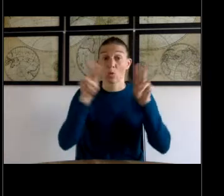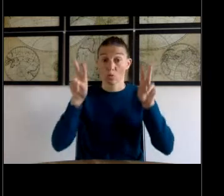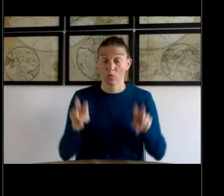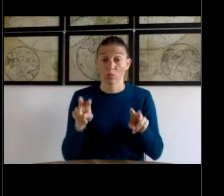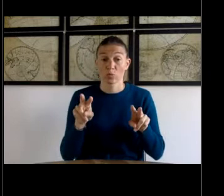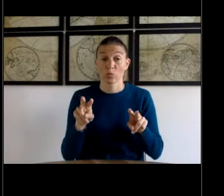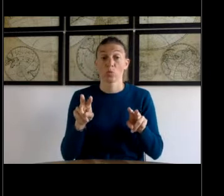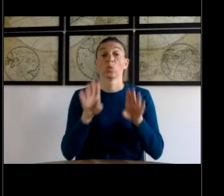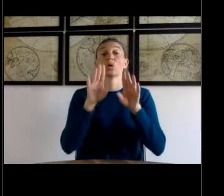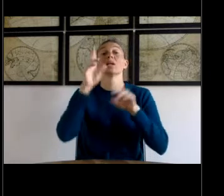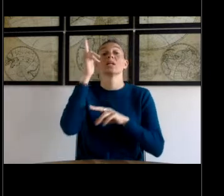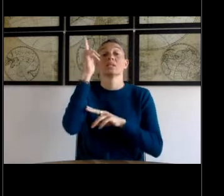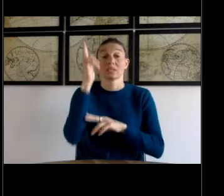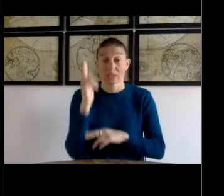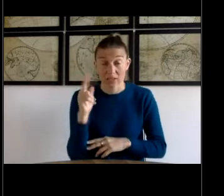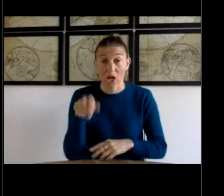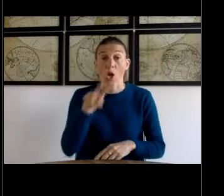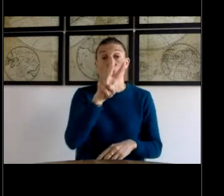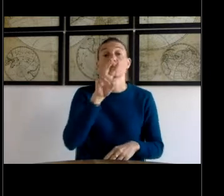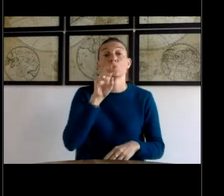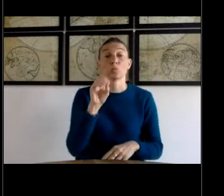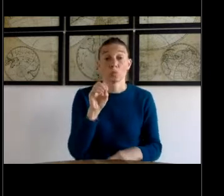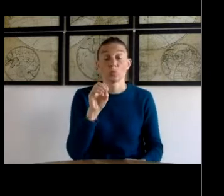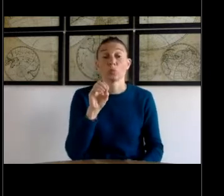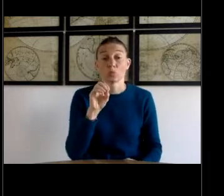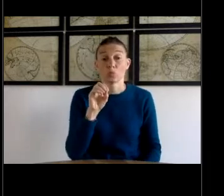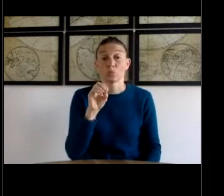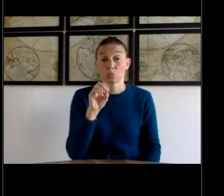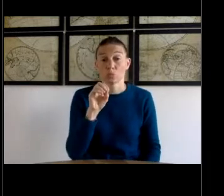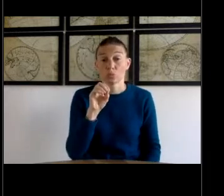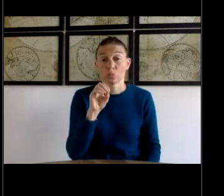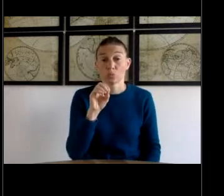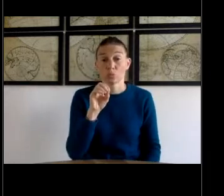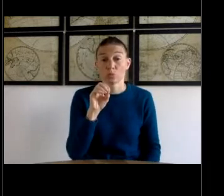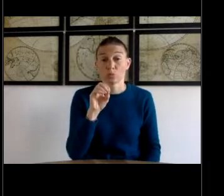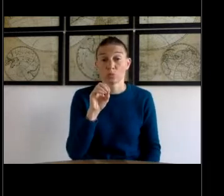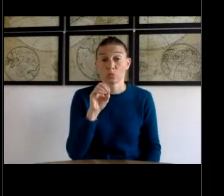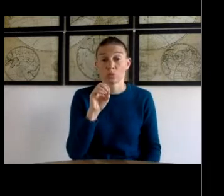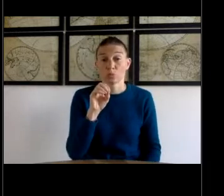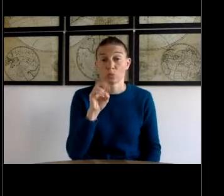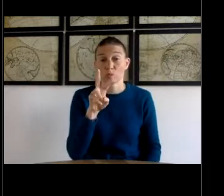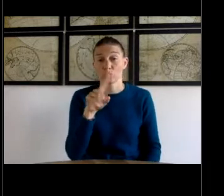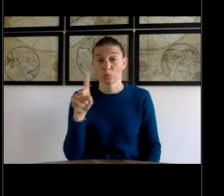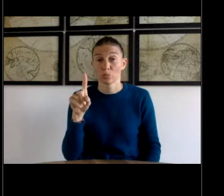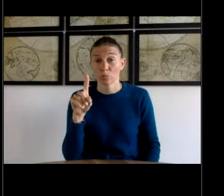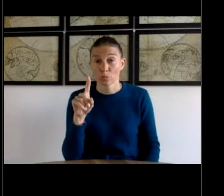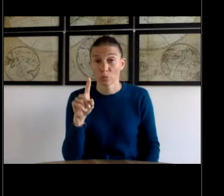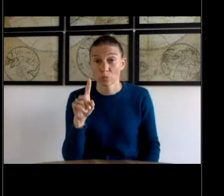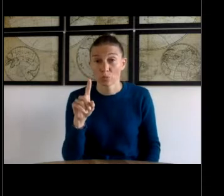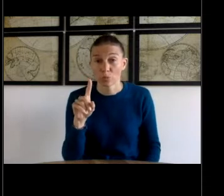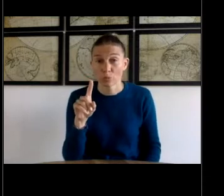our structure for the next, actually, six or seven years until 2027.